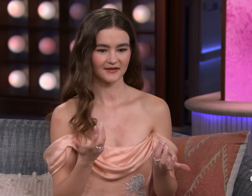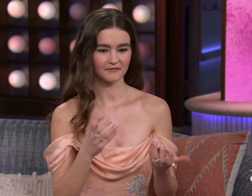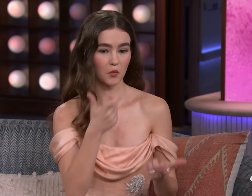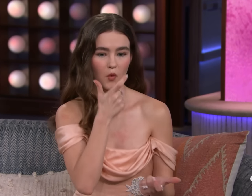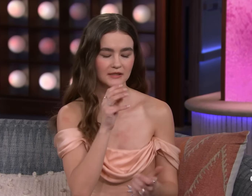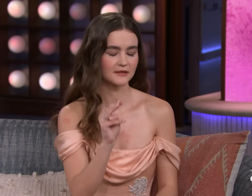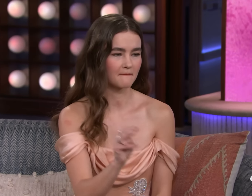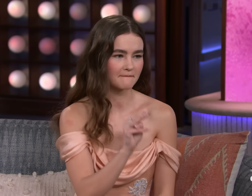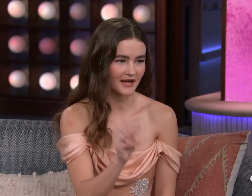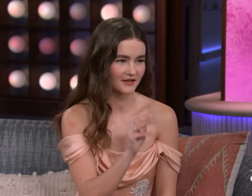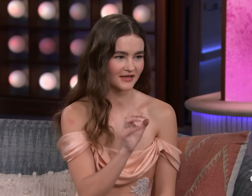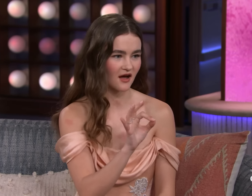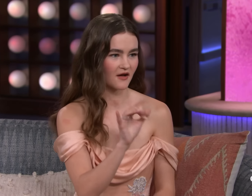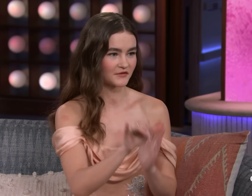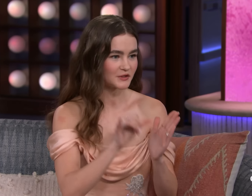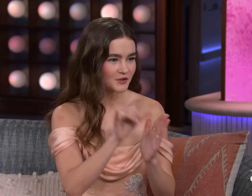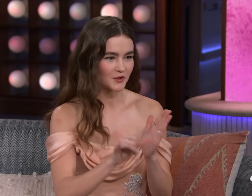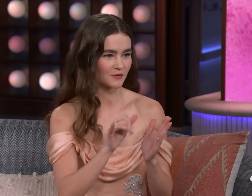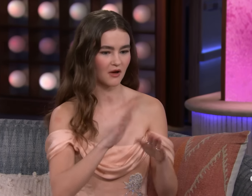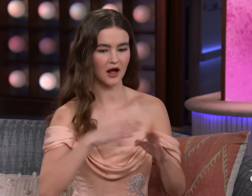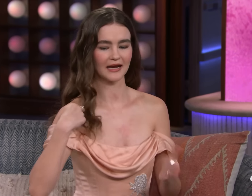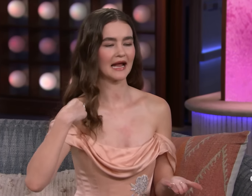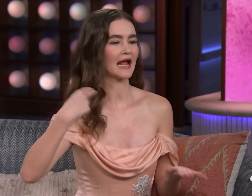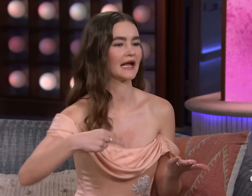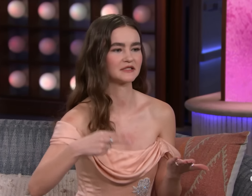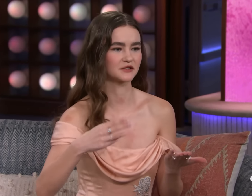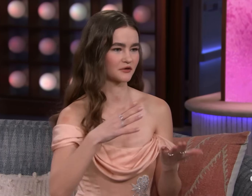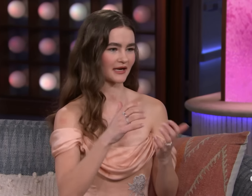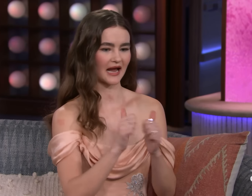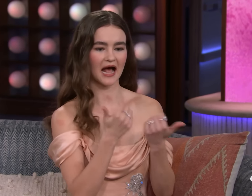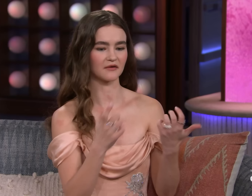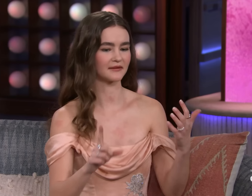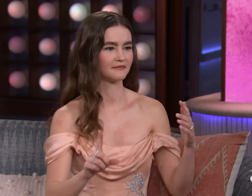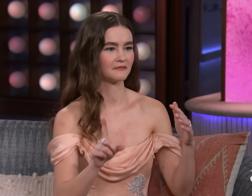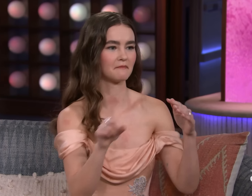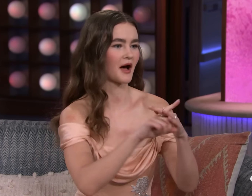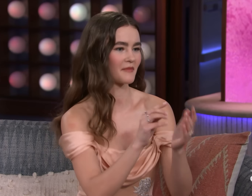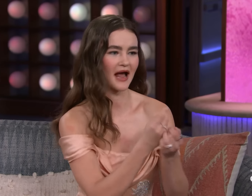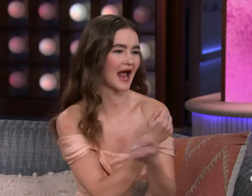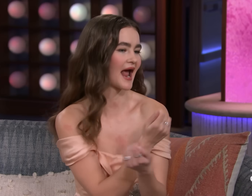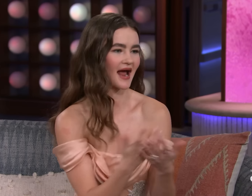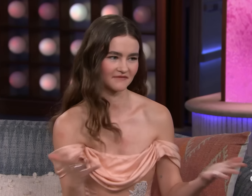On set, you taught some of your castmates to sign, right? Can you teach me something? - [Interpreter] I did,